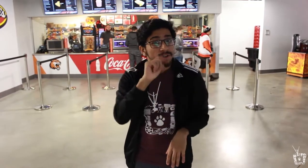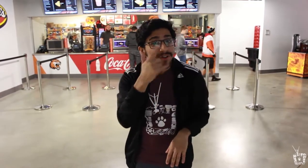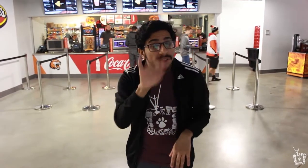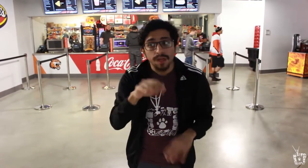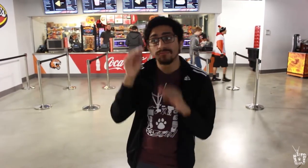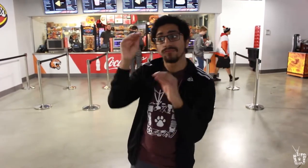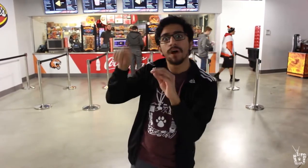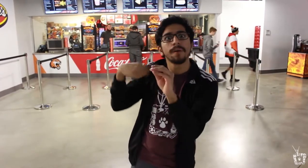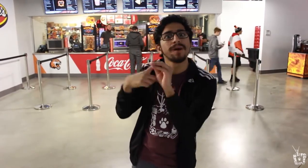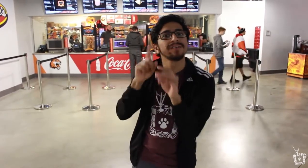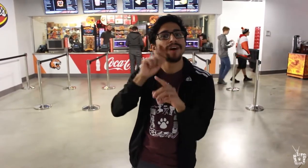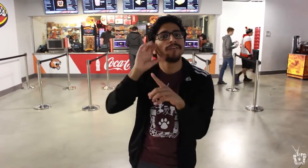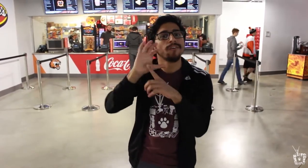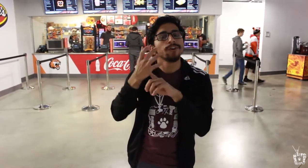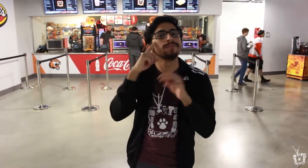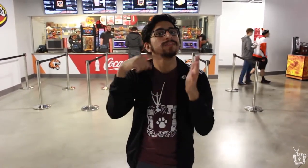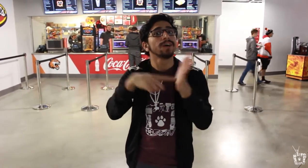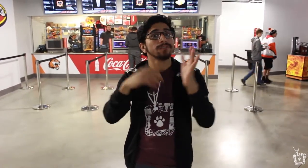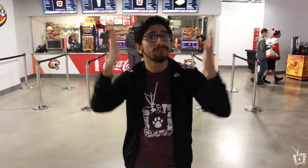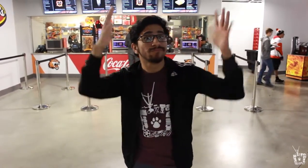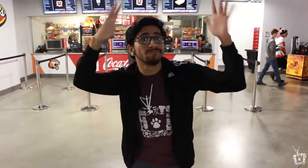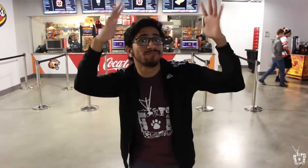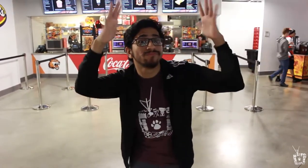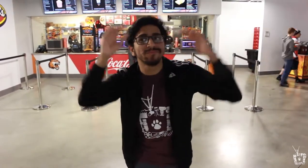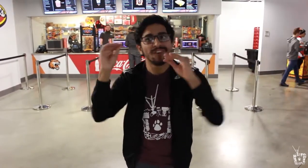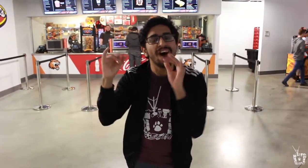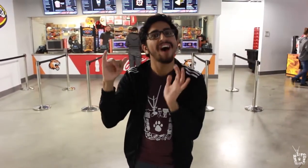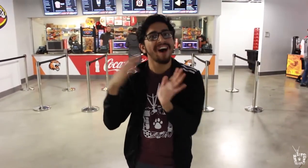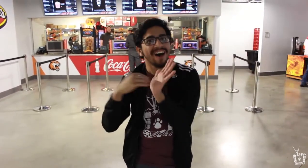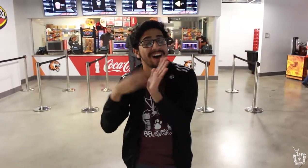They learn not only sign language but also the Deaf Culture. For example, hold your hands up and twist them several times.